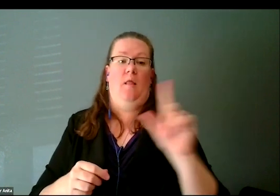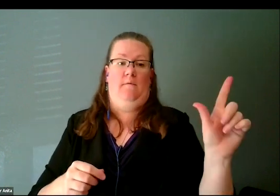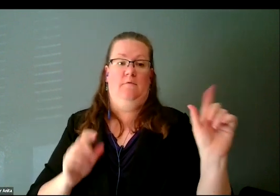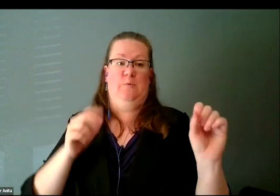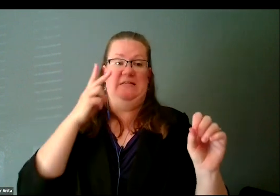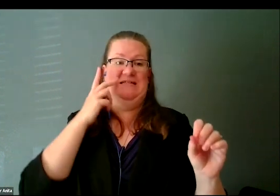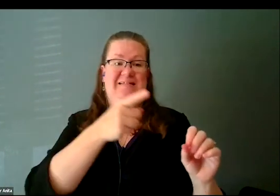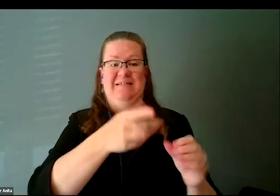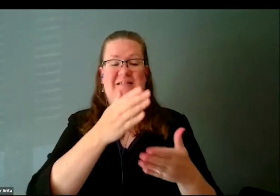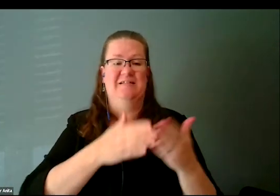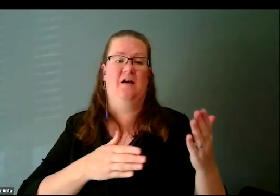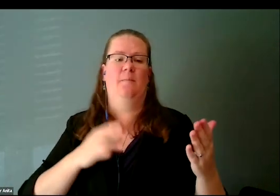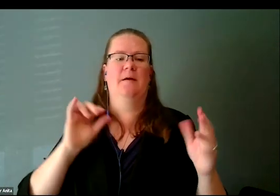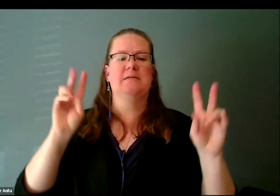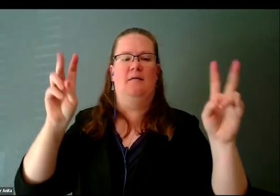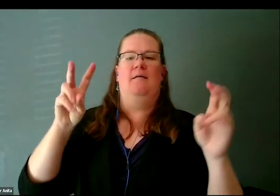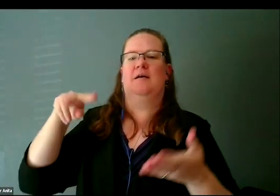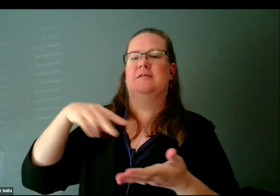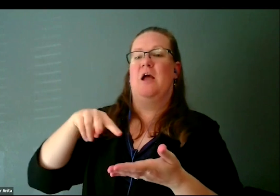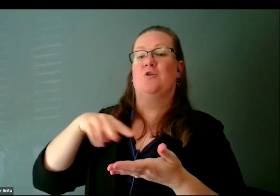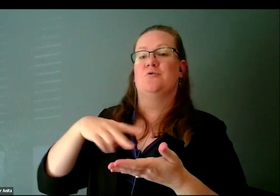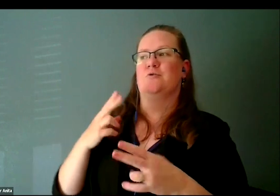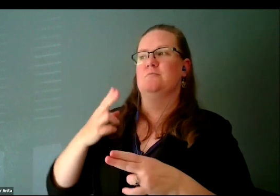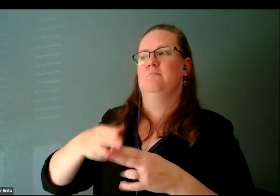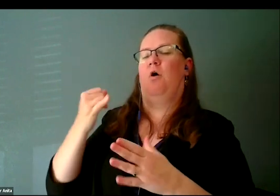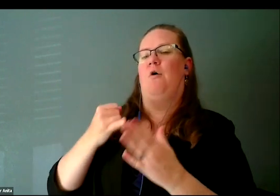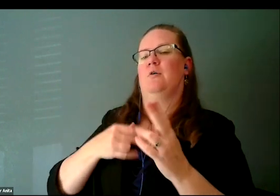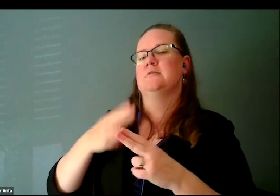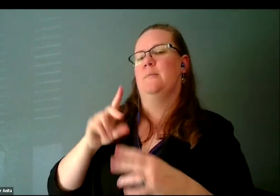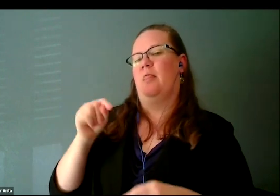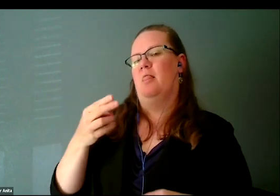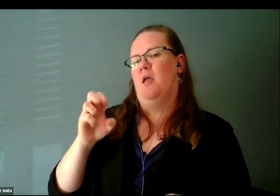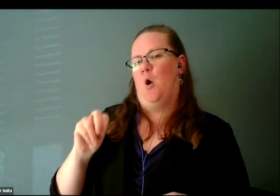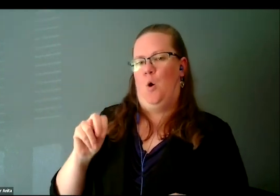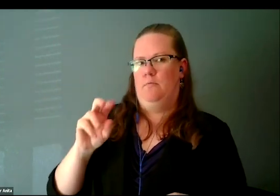There's Dancers by Theo van Doesburg. Below that, there is a piece